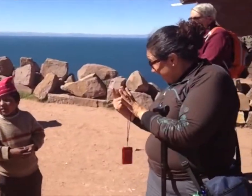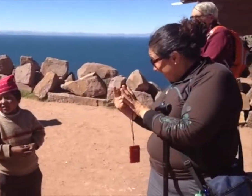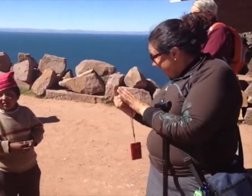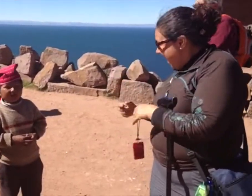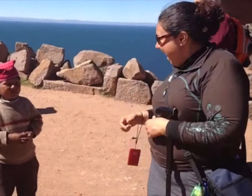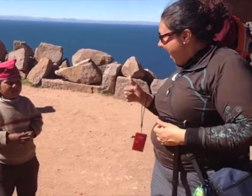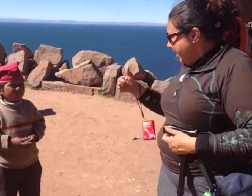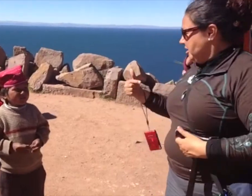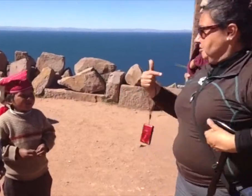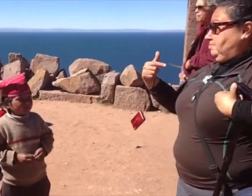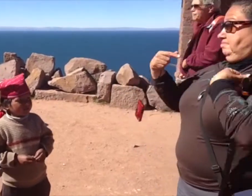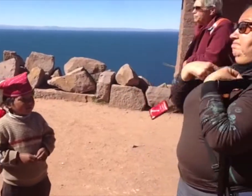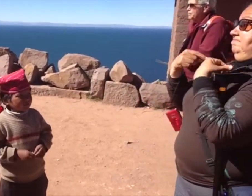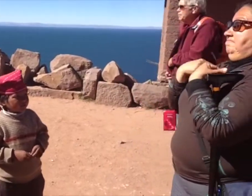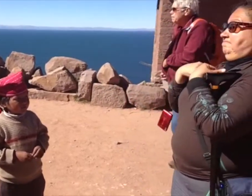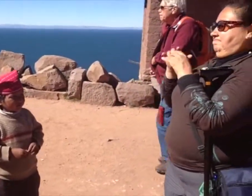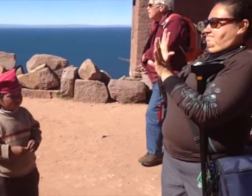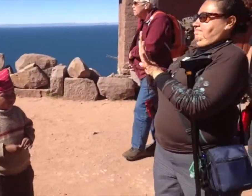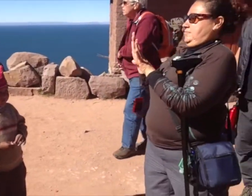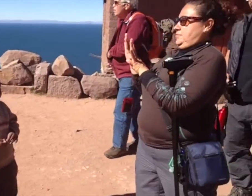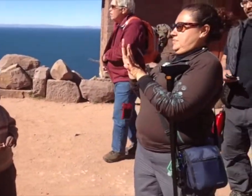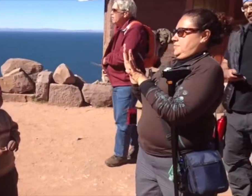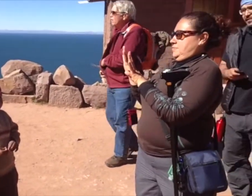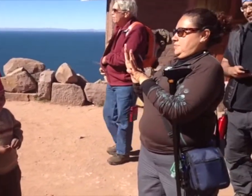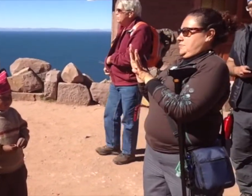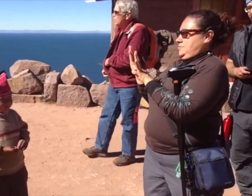How old are you? For me, I am 10 years old